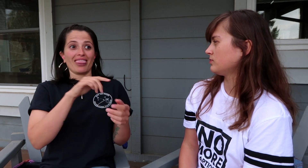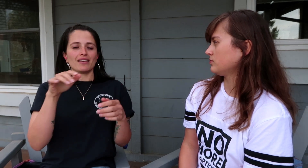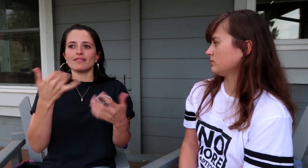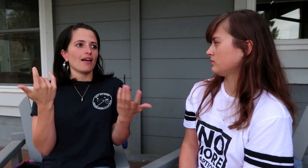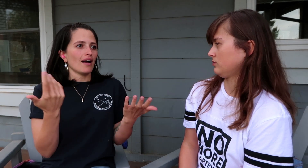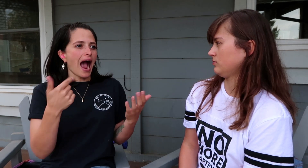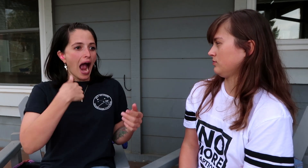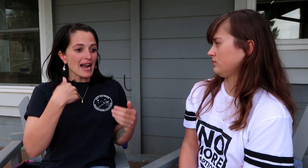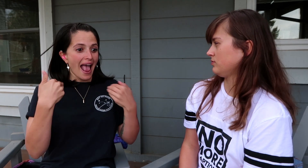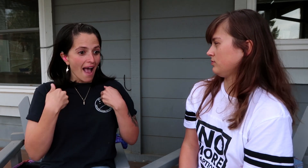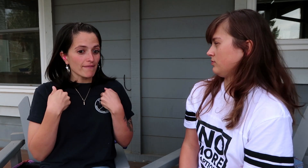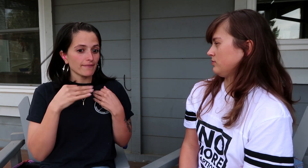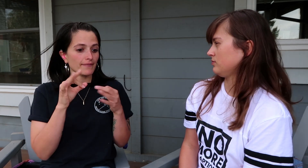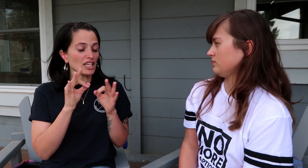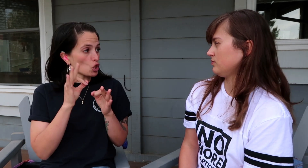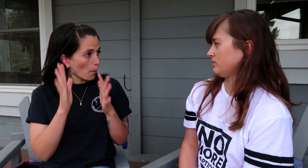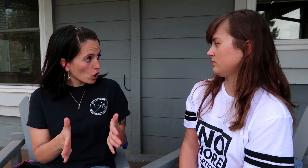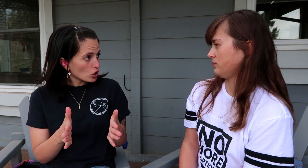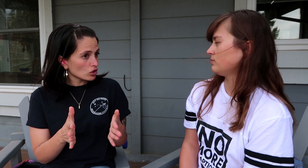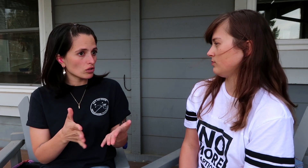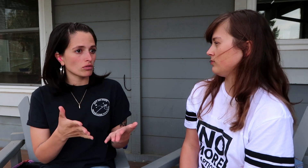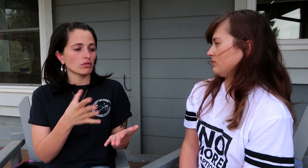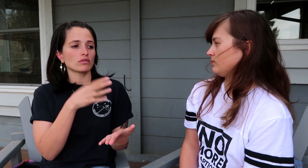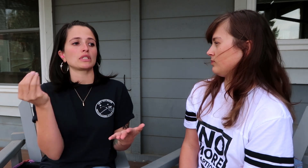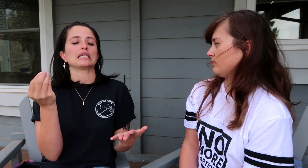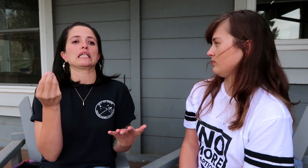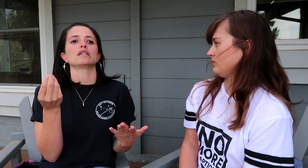Then I'd be able to have interpreters and...